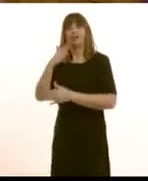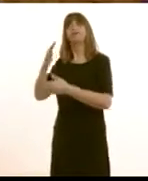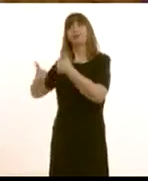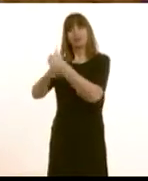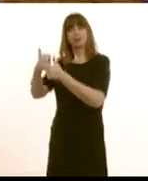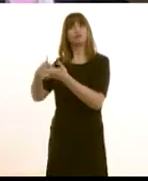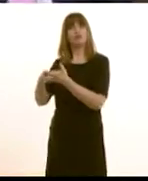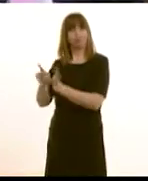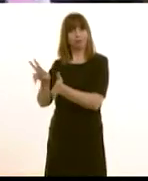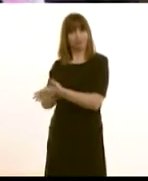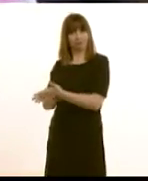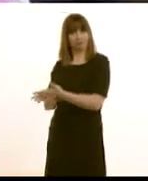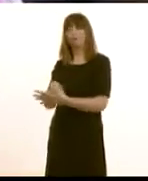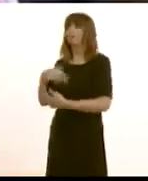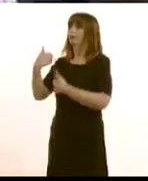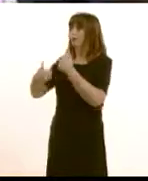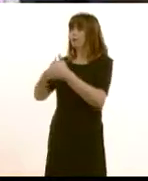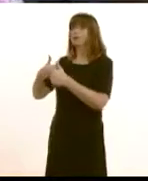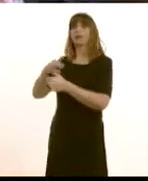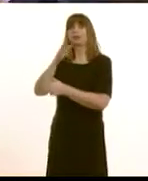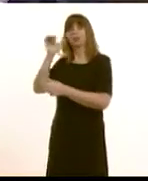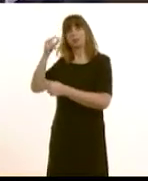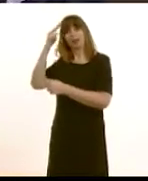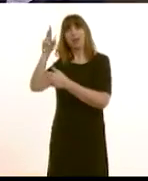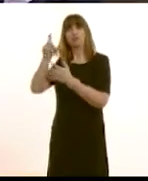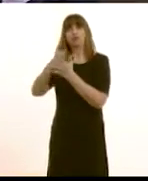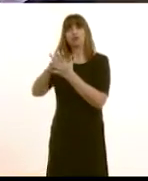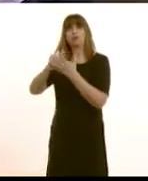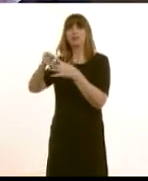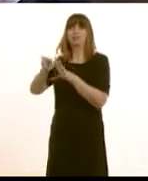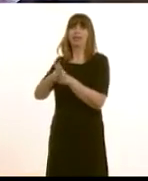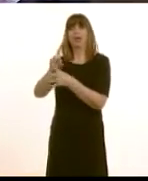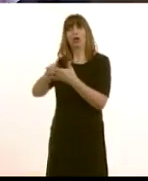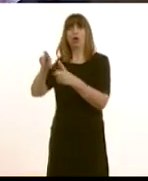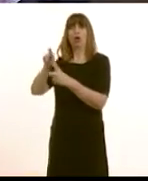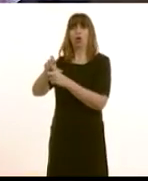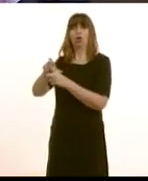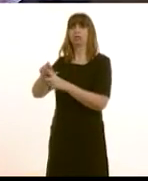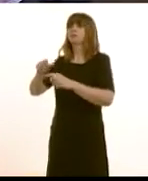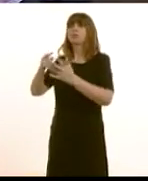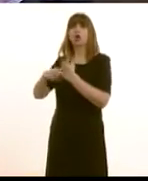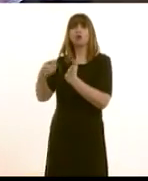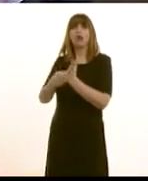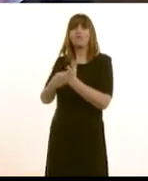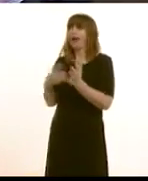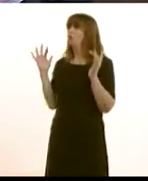and to The Crispy Cod? They provide a wonderful service to the people of Tonyrefail and beyond.